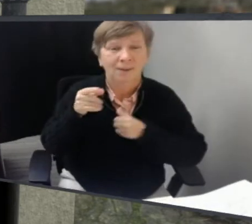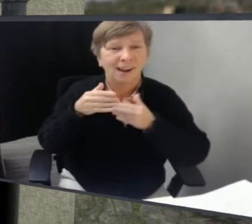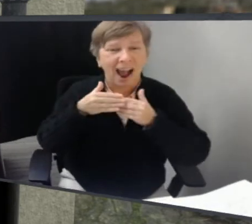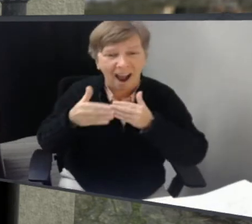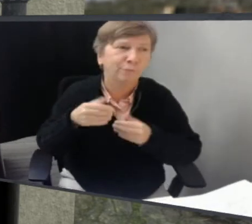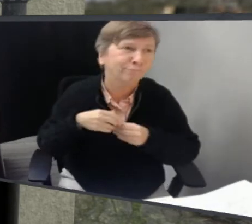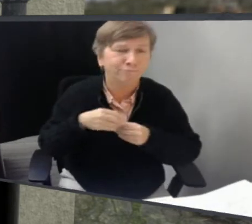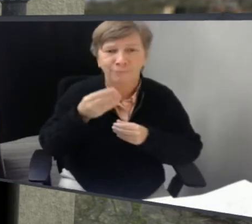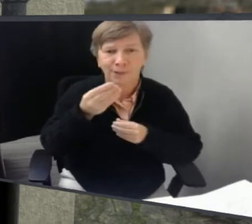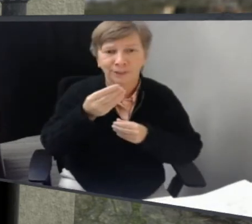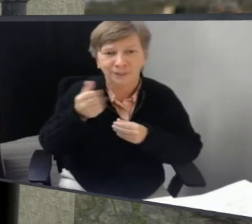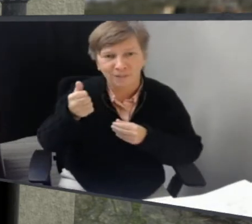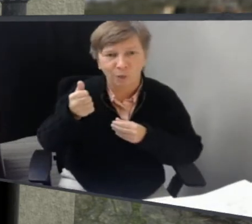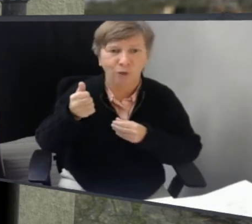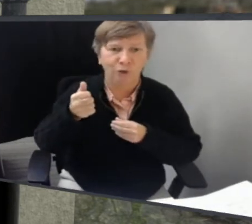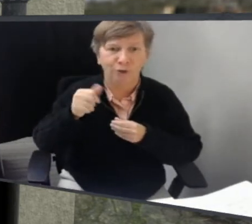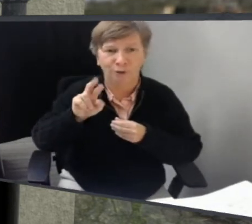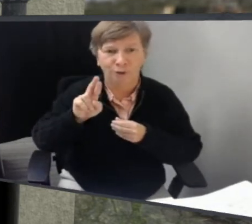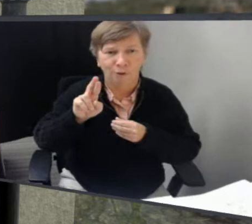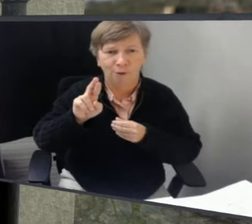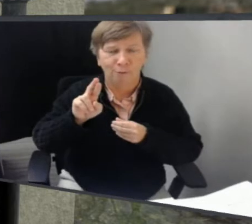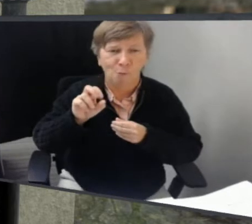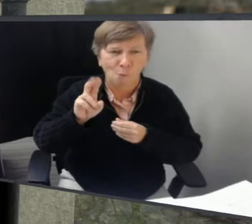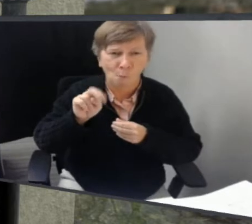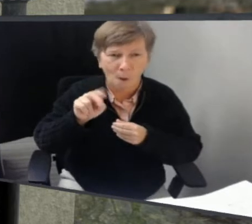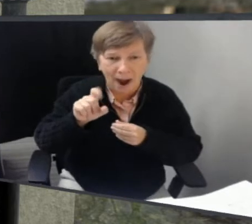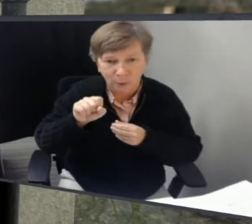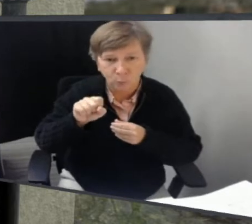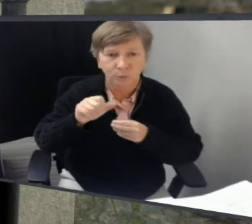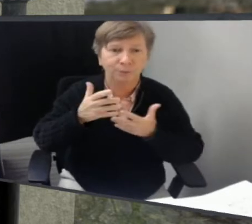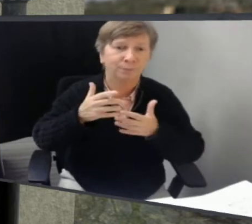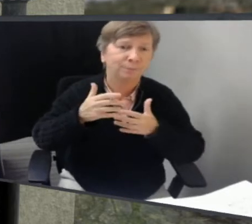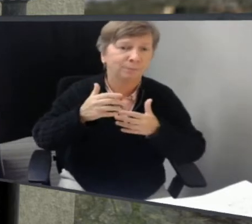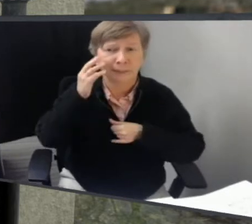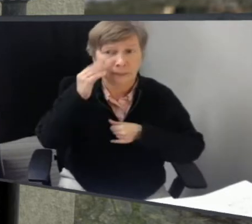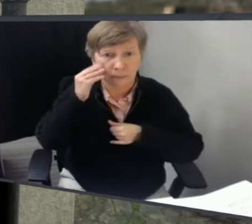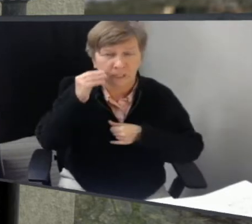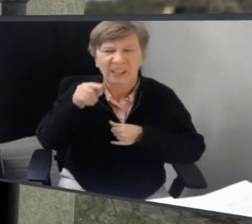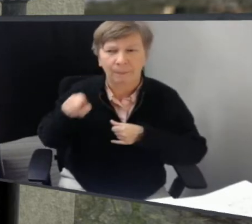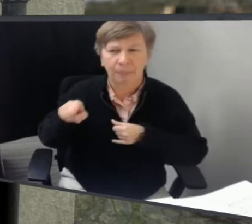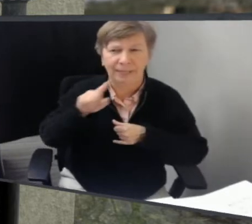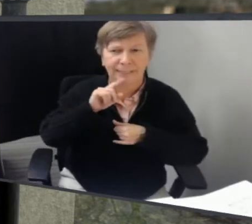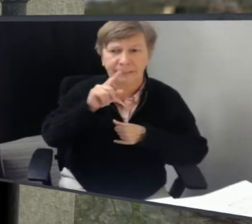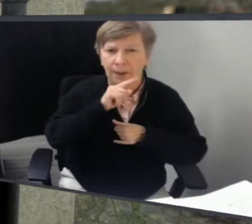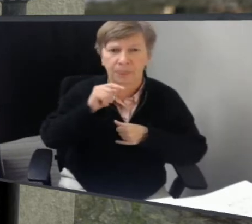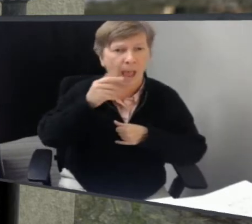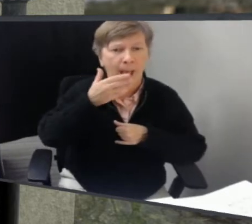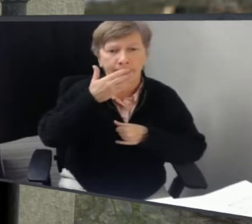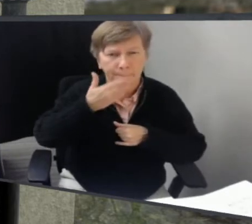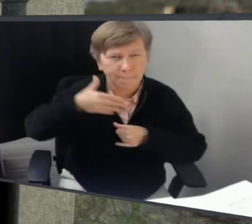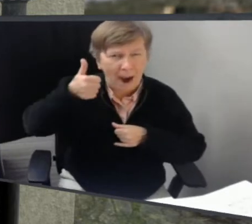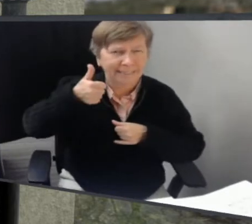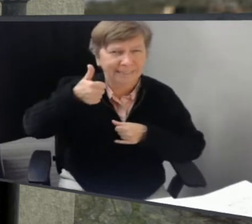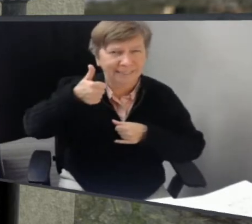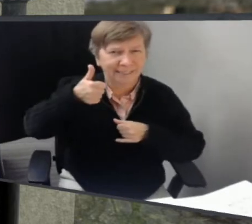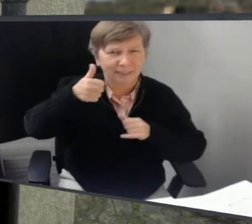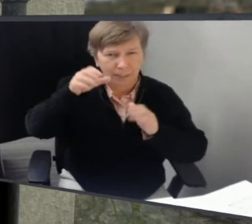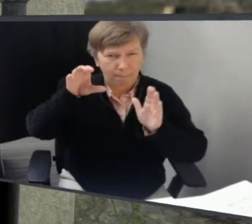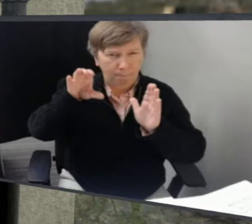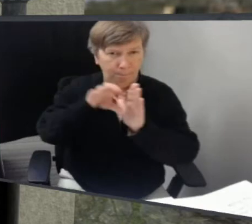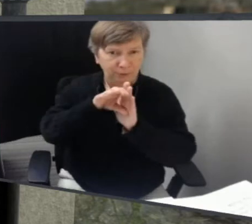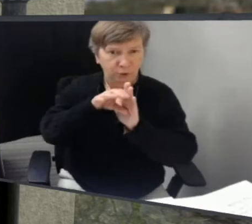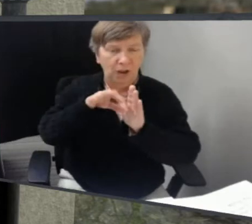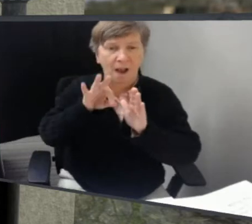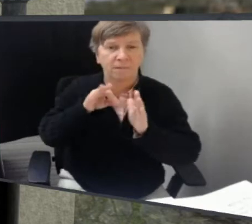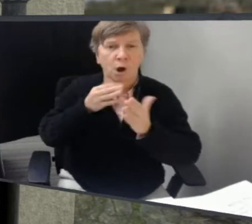The picture on this current slide is after several iterations of playing and testing with this to find